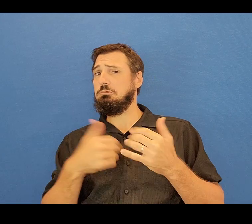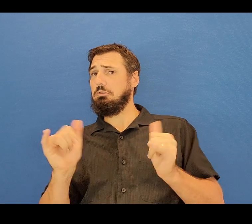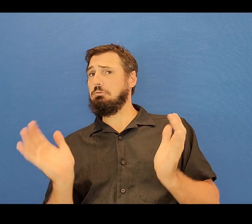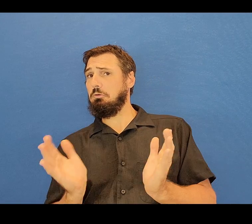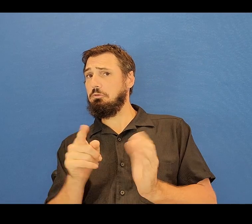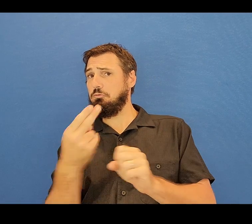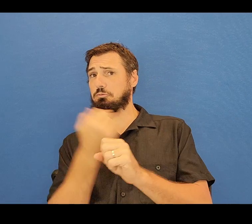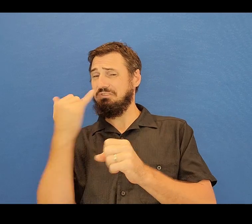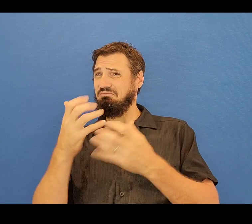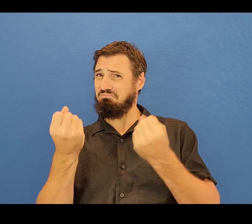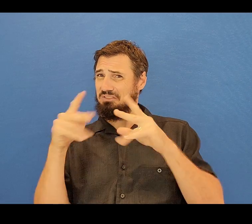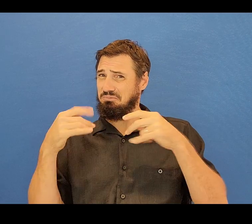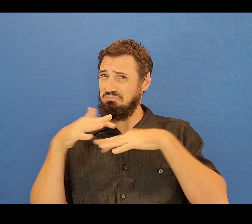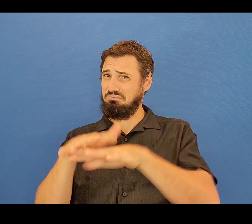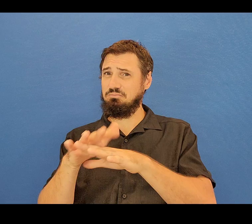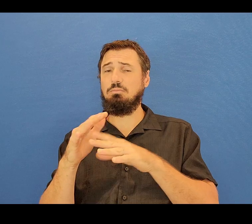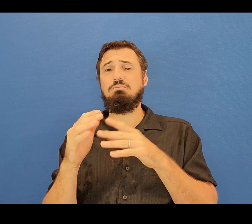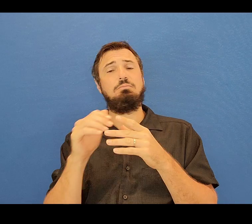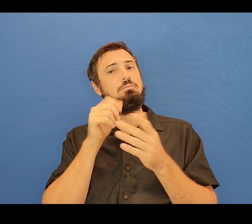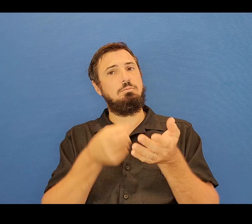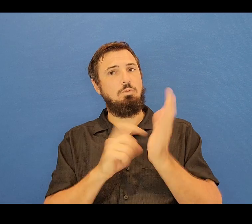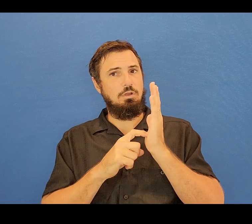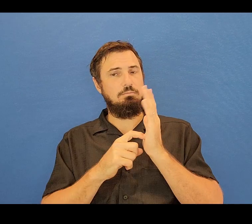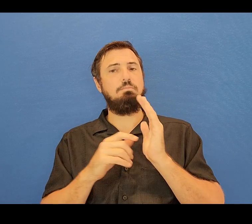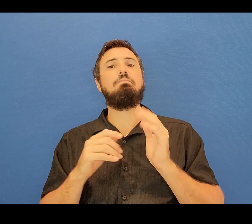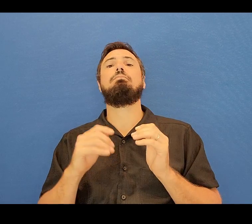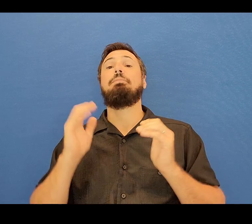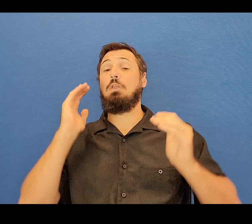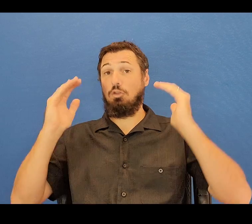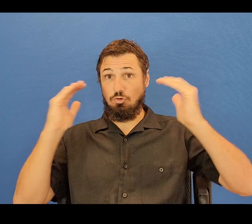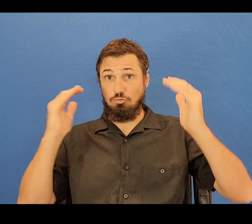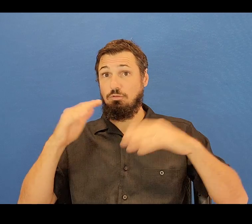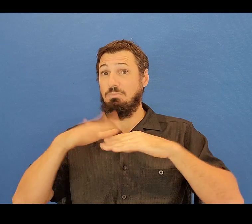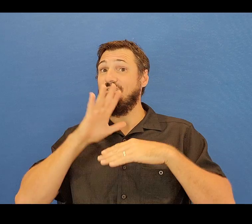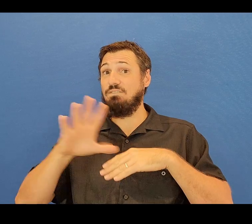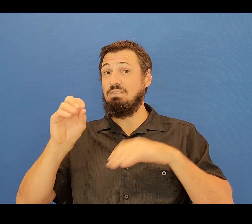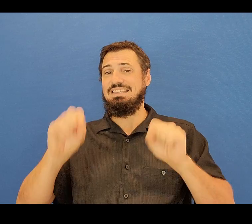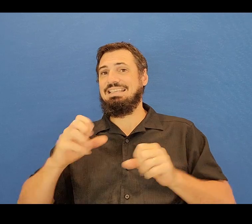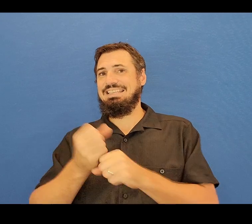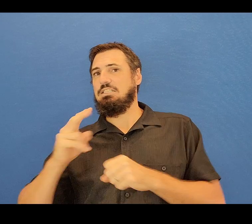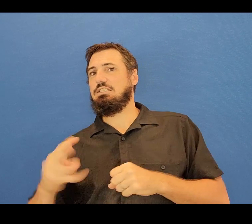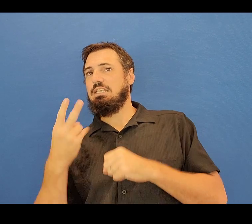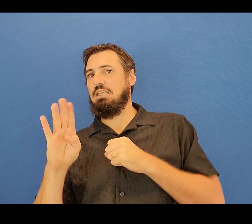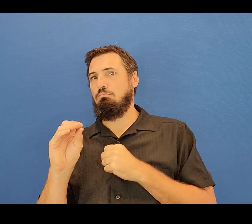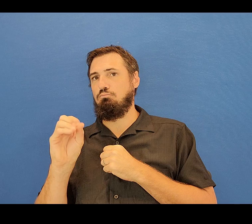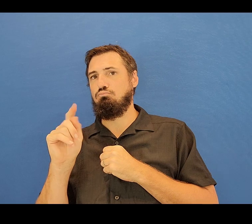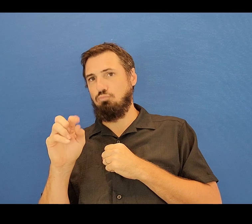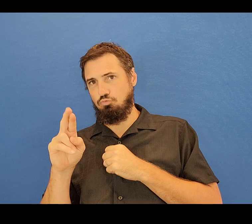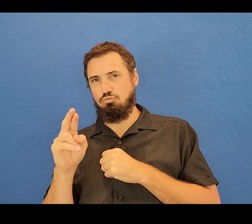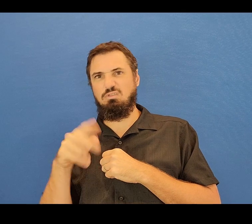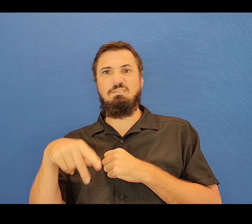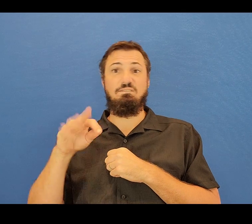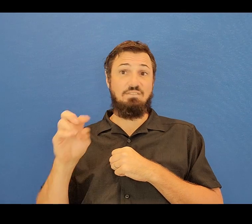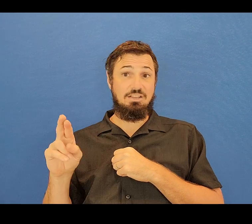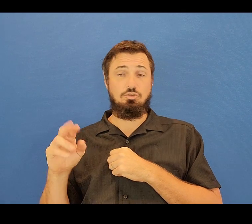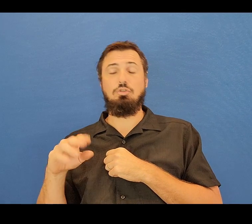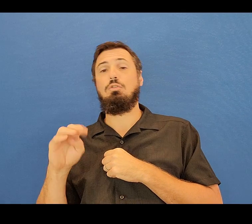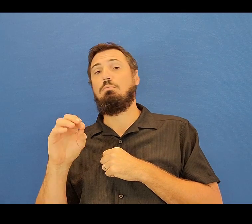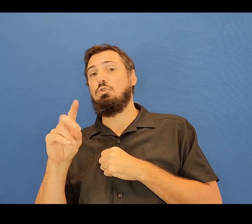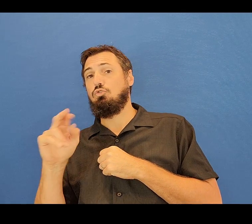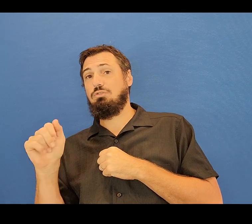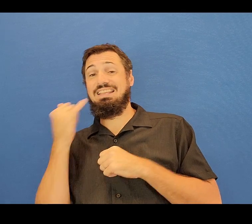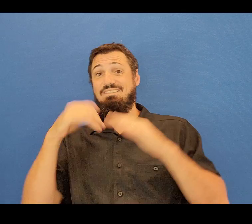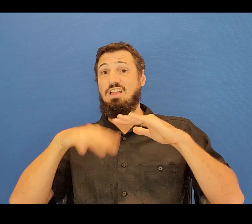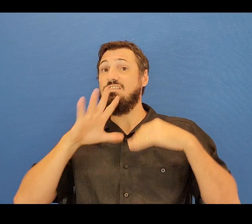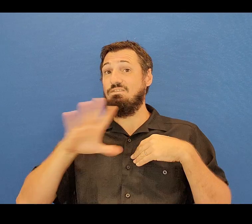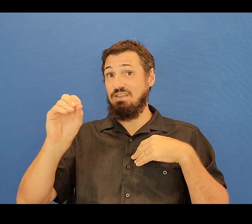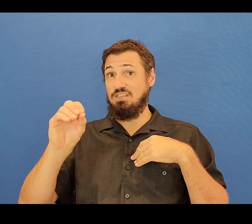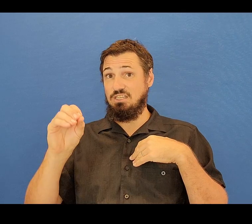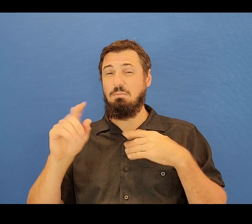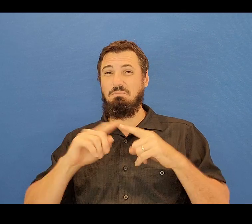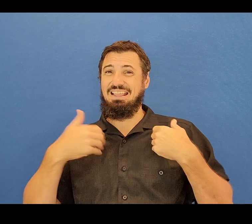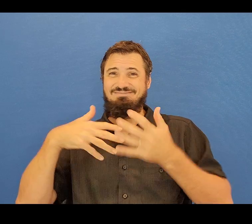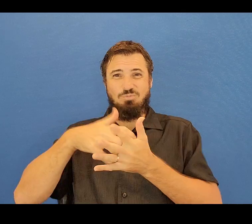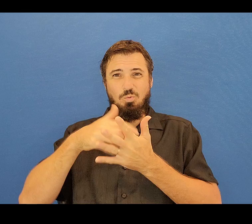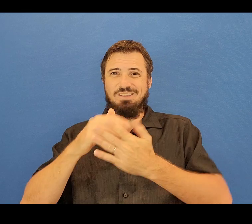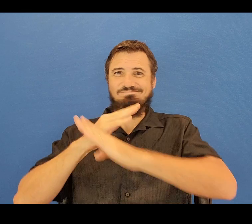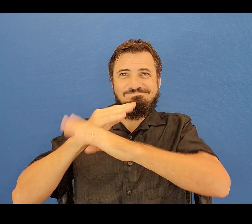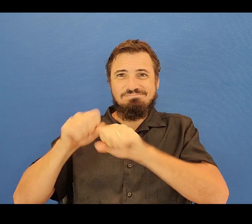Adults 50 and older are now eligible for a second booster of the Pfizer or Moderna vaccines. People under 50 with weakened immune systems are also eligible for a second booster. For